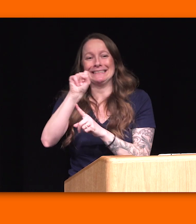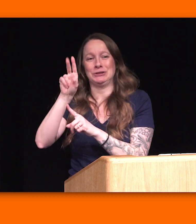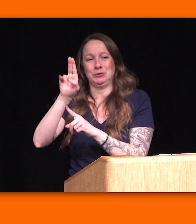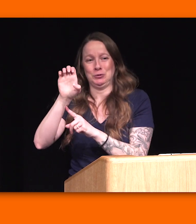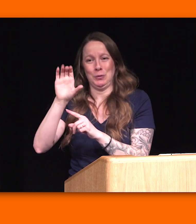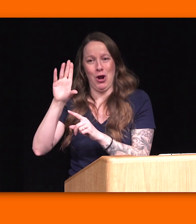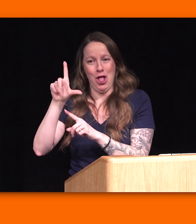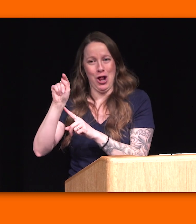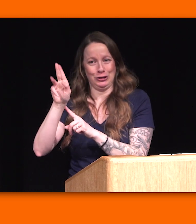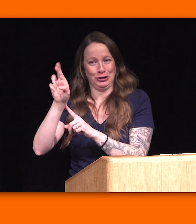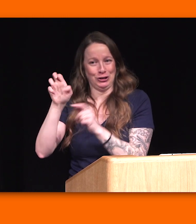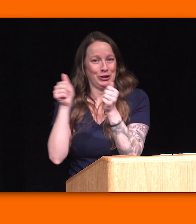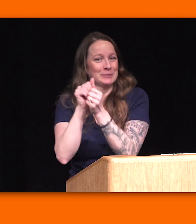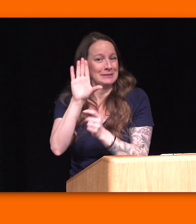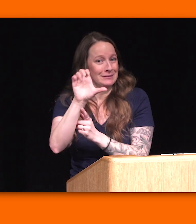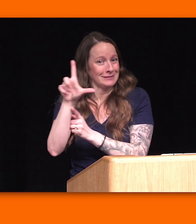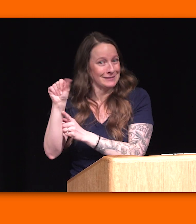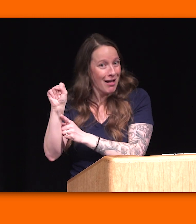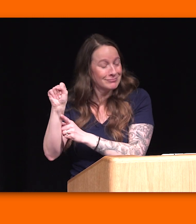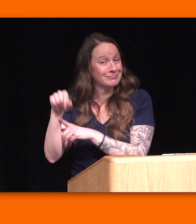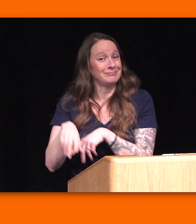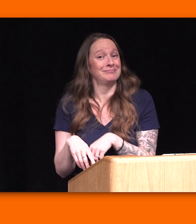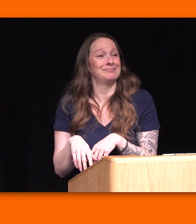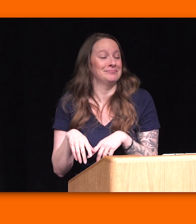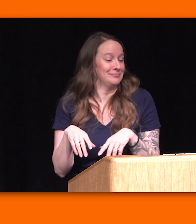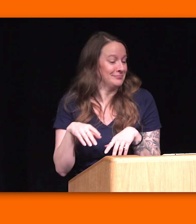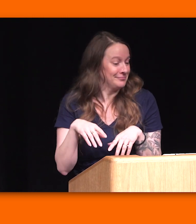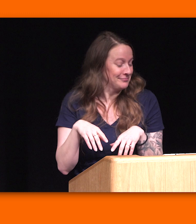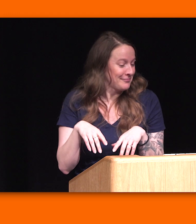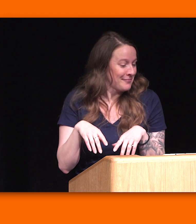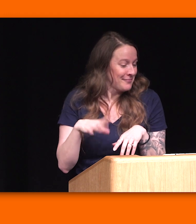PJ taught me a lot about tissue culture with cells...